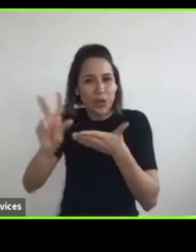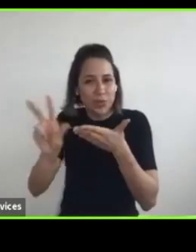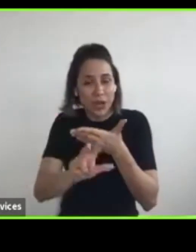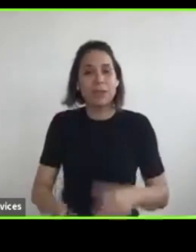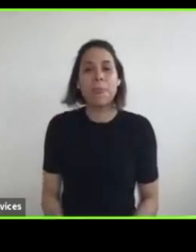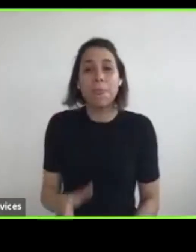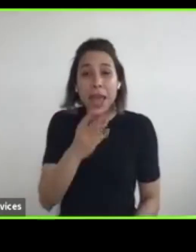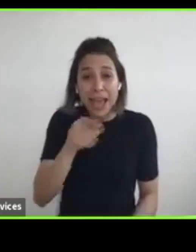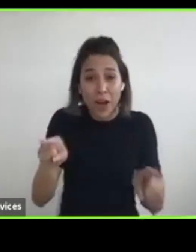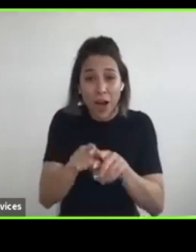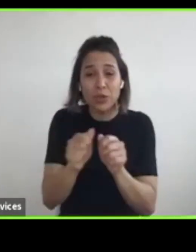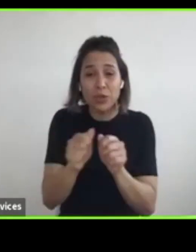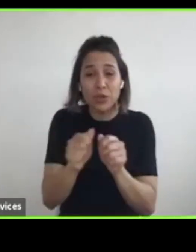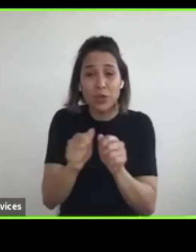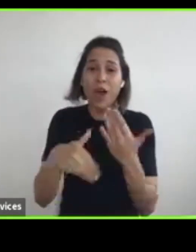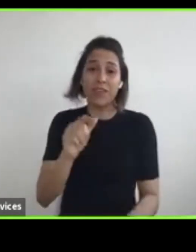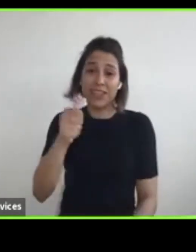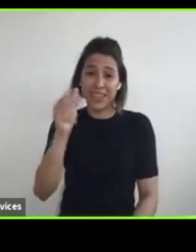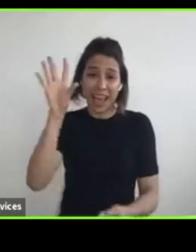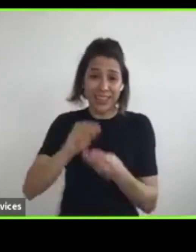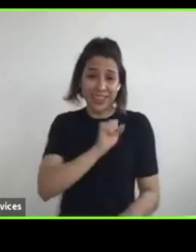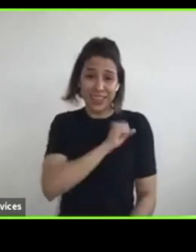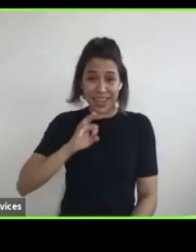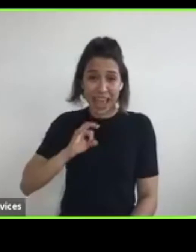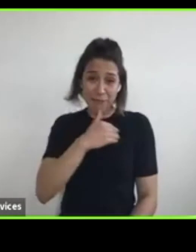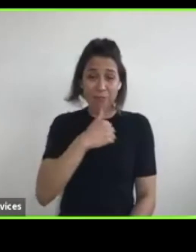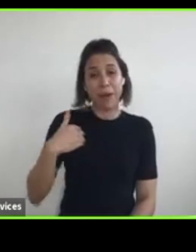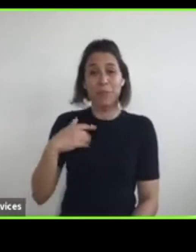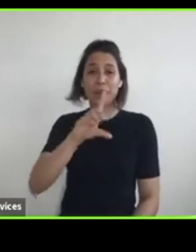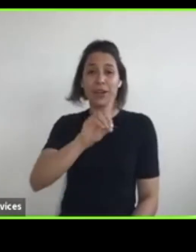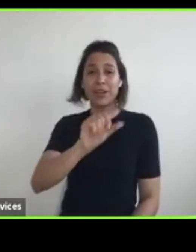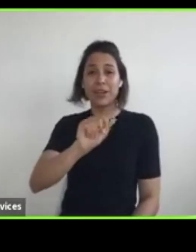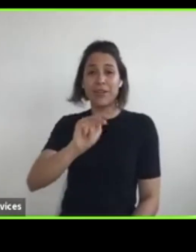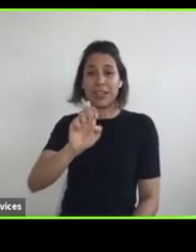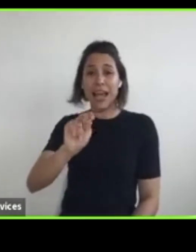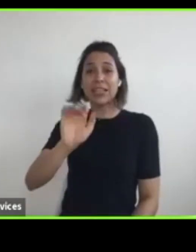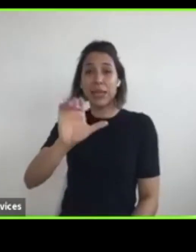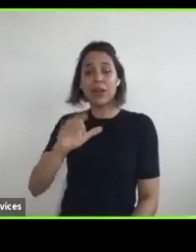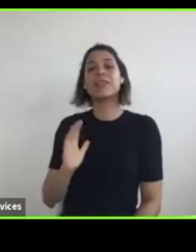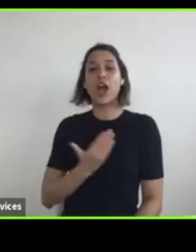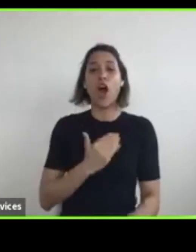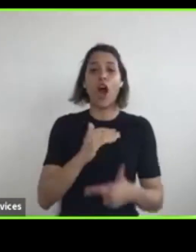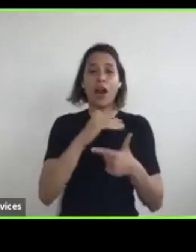10 STAFF MEMBERS OF DANCE/NYC, OUR CONTRACT WORKERS, OUR BOARD AND COMMITTEE MEMBERS, THAT WE ARE DOING